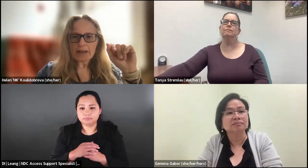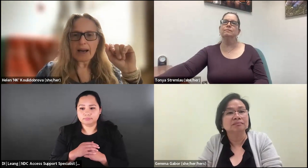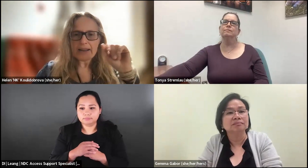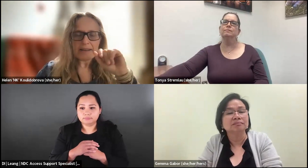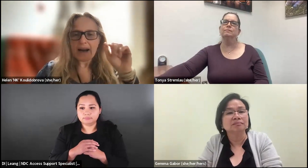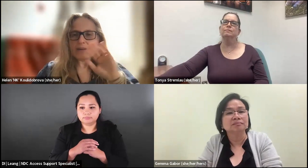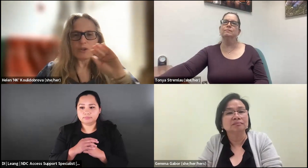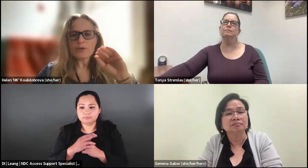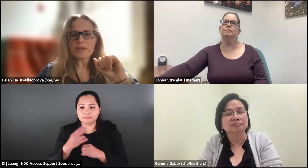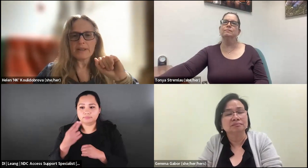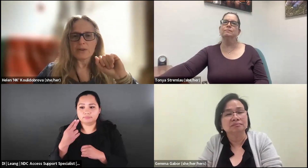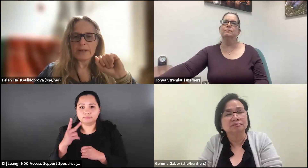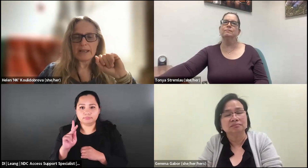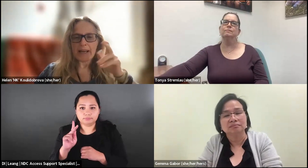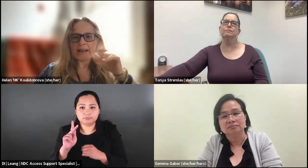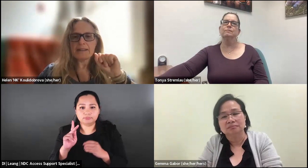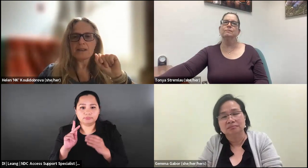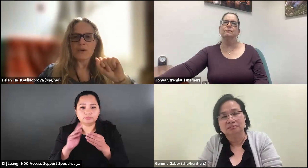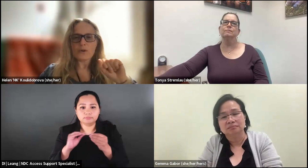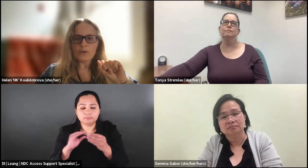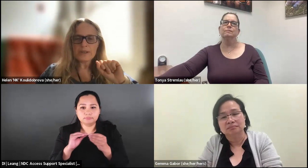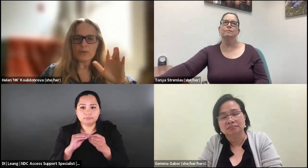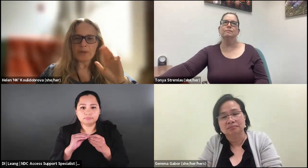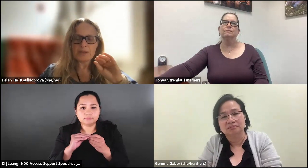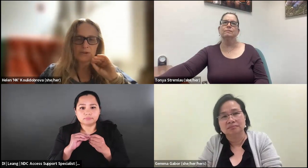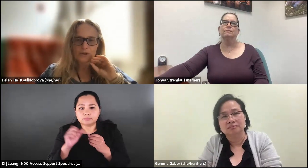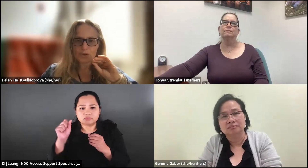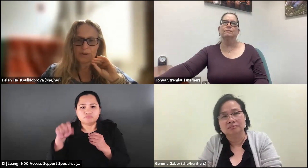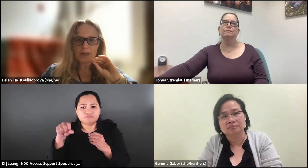Yeah, I totally agree. And I think not only do we need to ensure